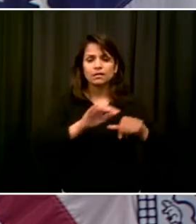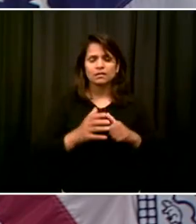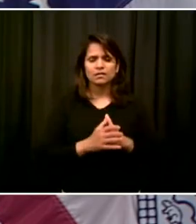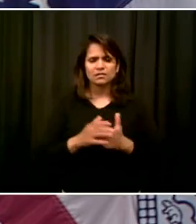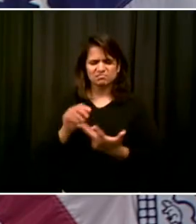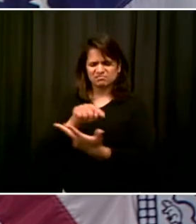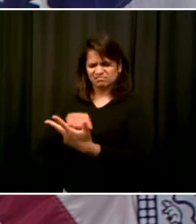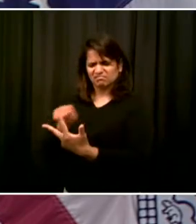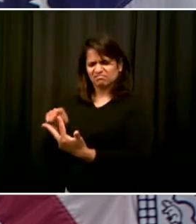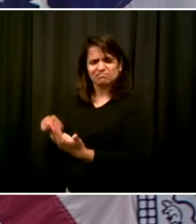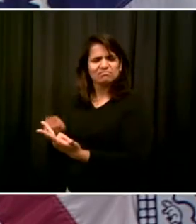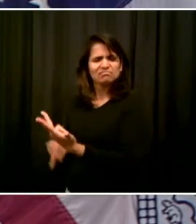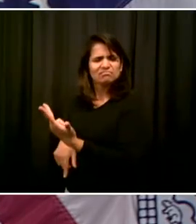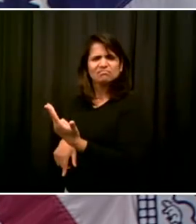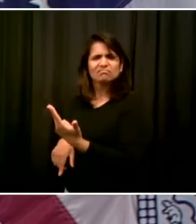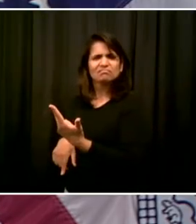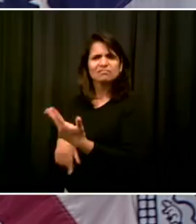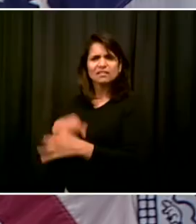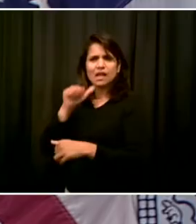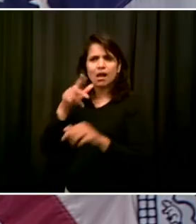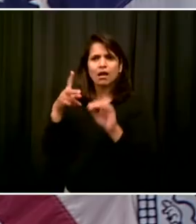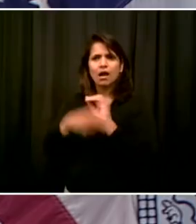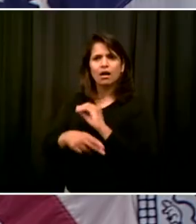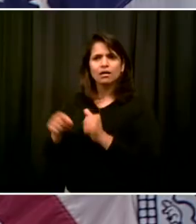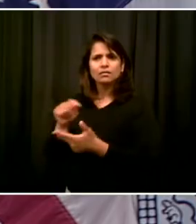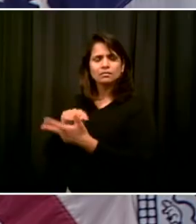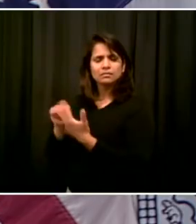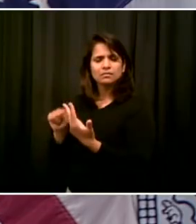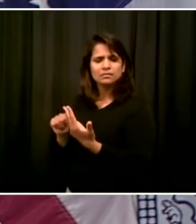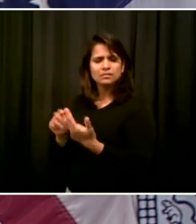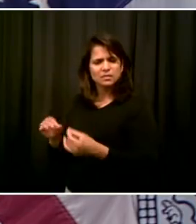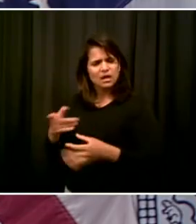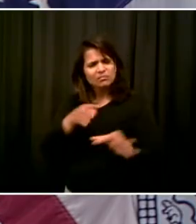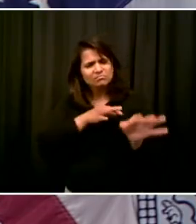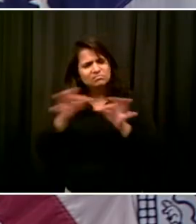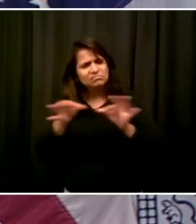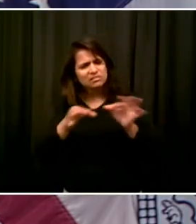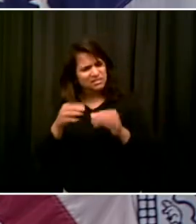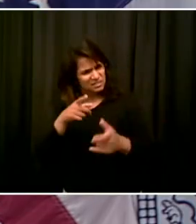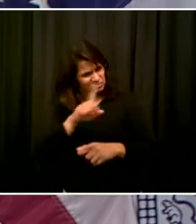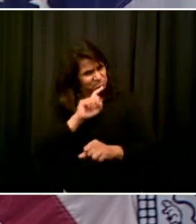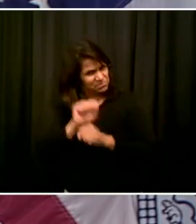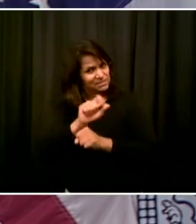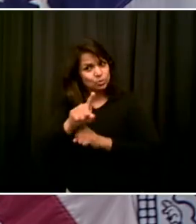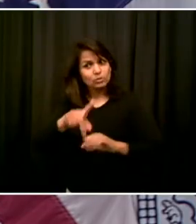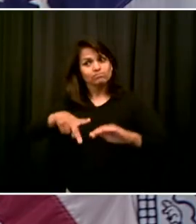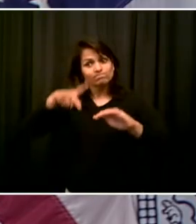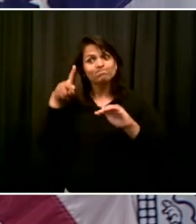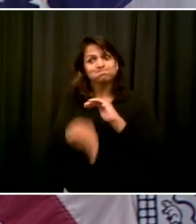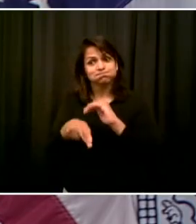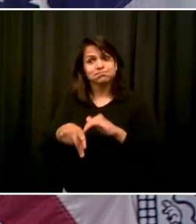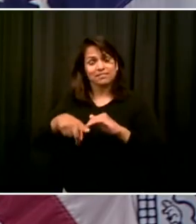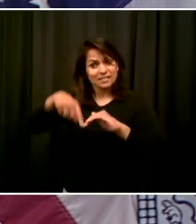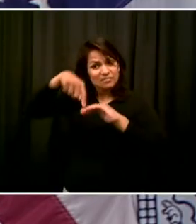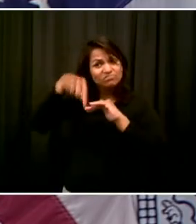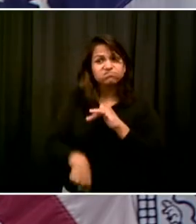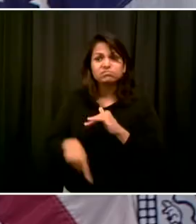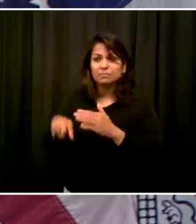SCHOOL CROSSING UAGRDS. THAT S I BEING COUNTED AS $150 MILLION. THAT RELLAY